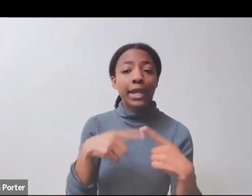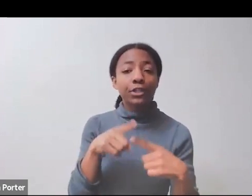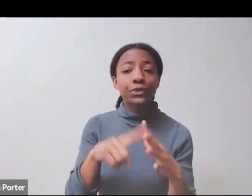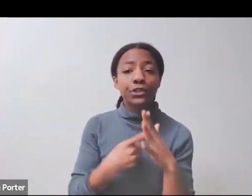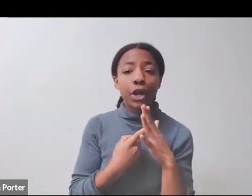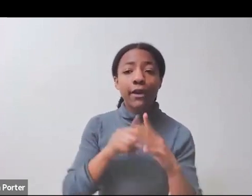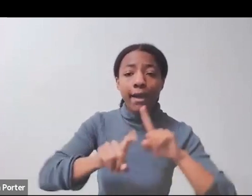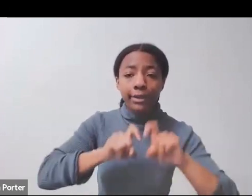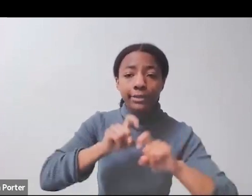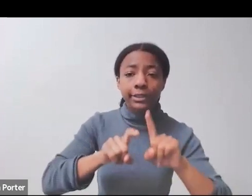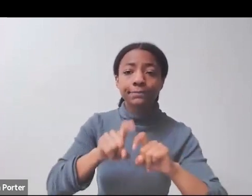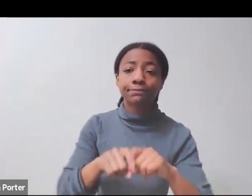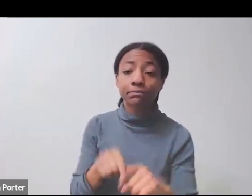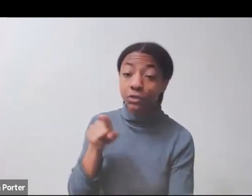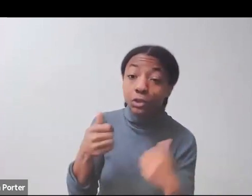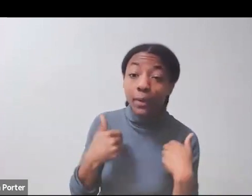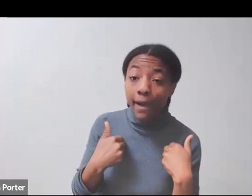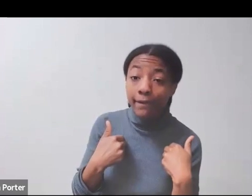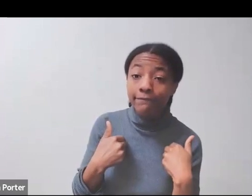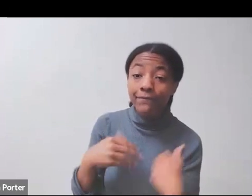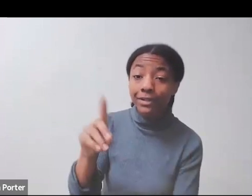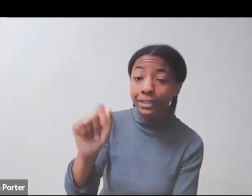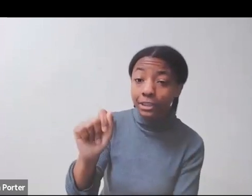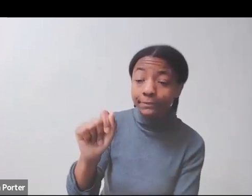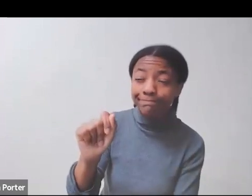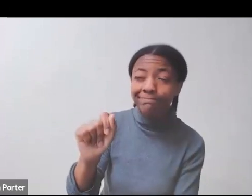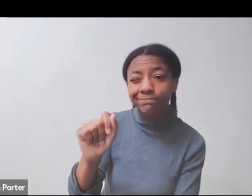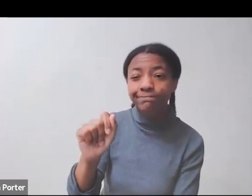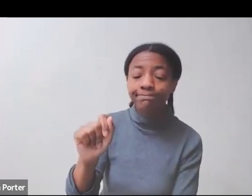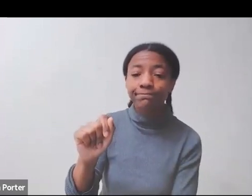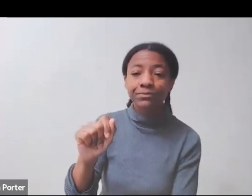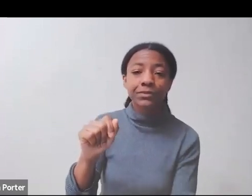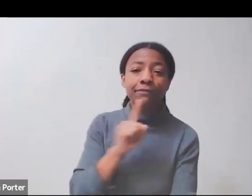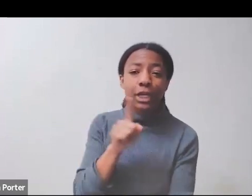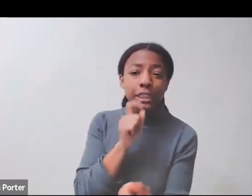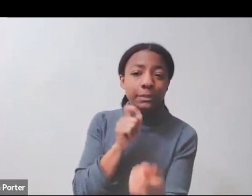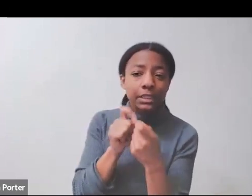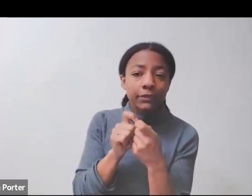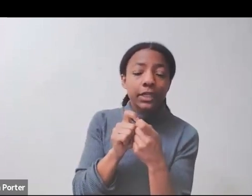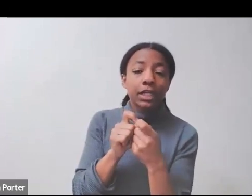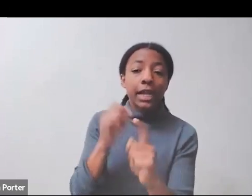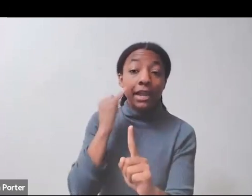the percentage of people who were being identified as having a vision-related disability was much higher